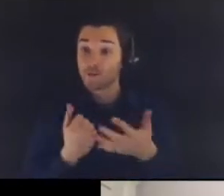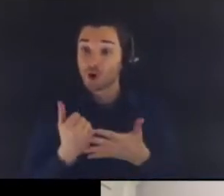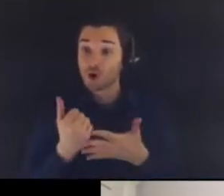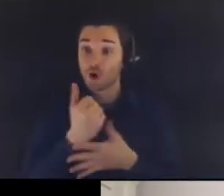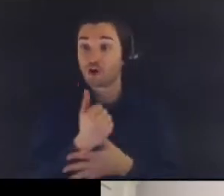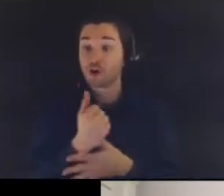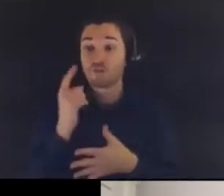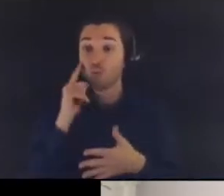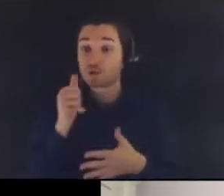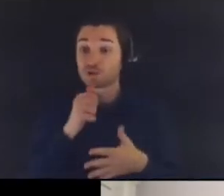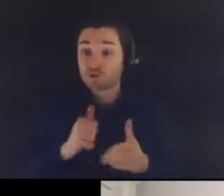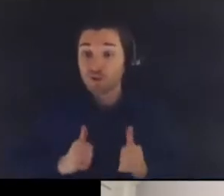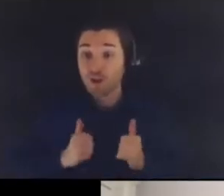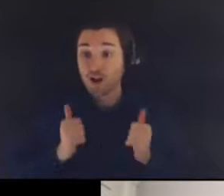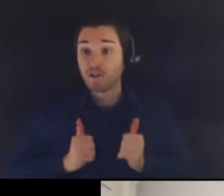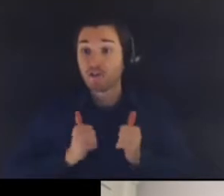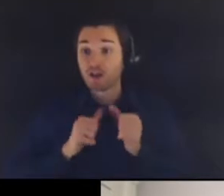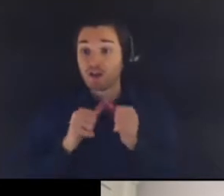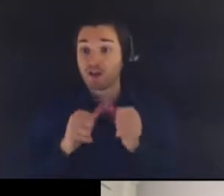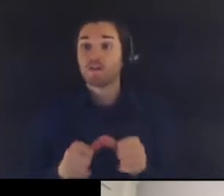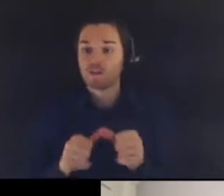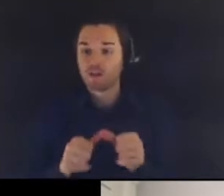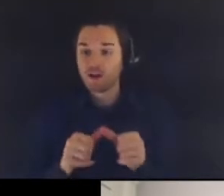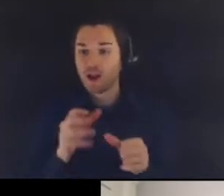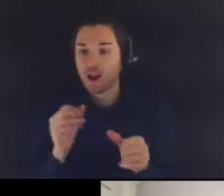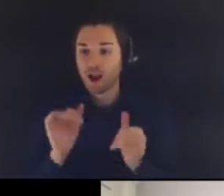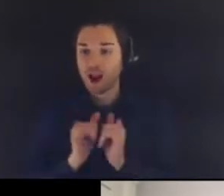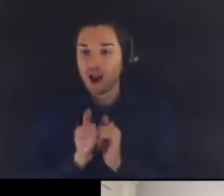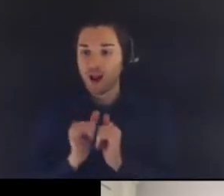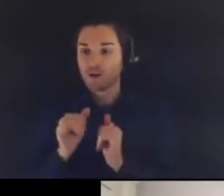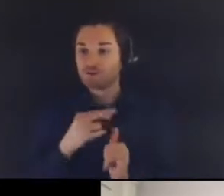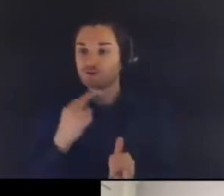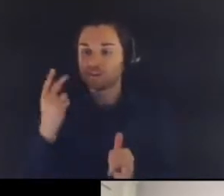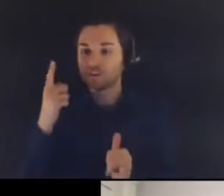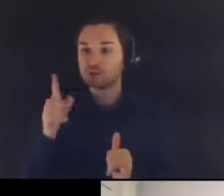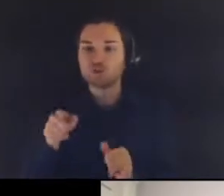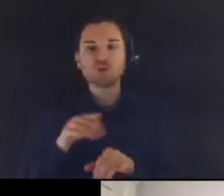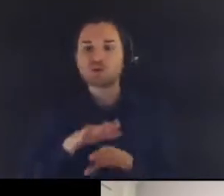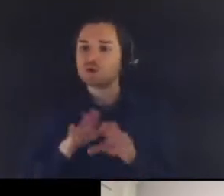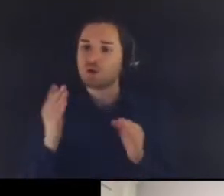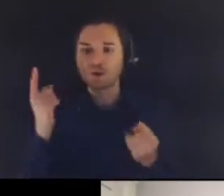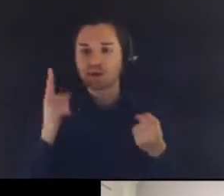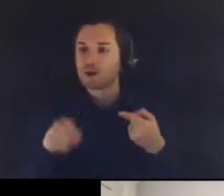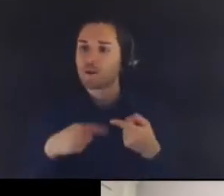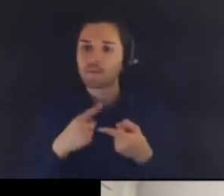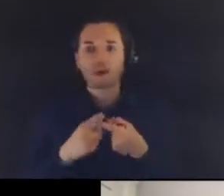about prioritizing survival you don t think about the bigger picture: Whether your behaviour